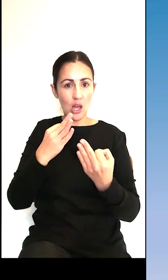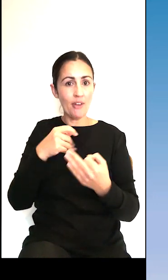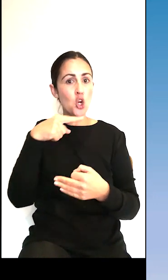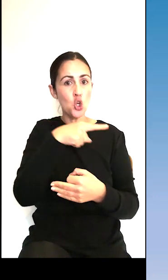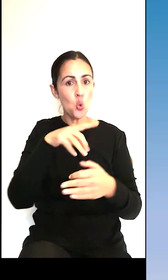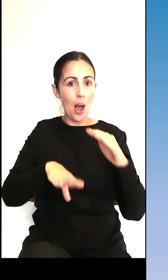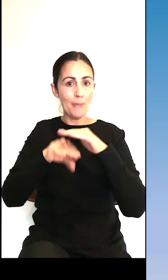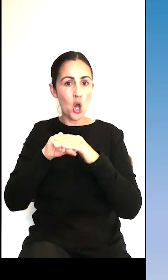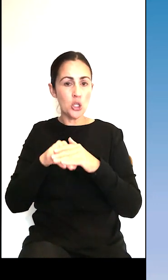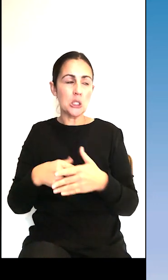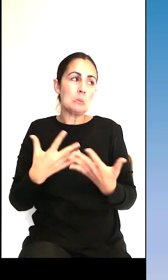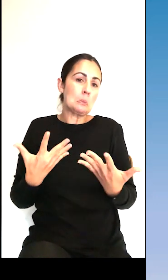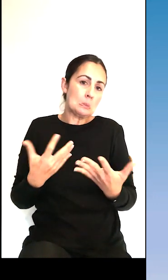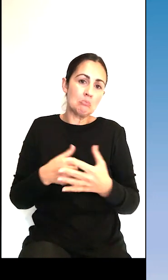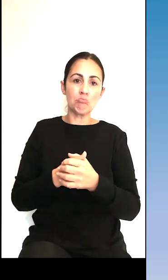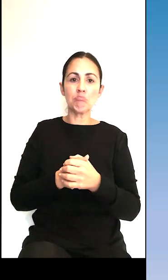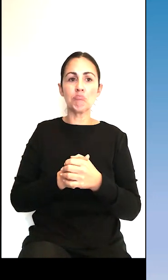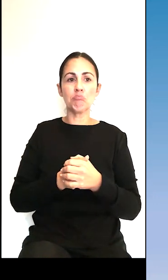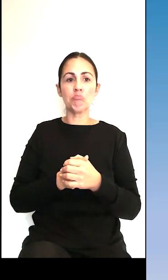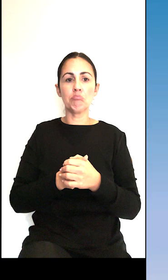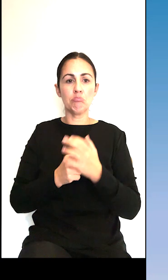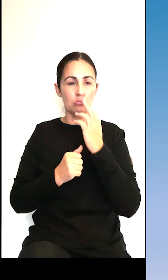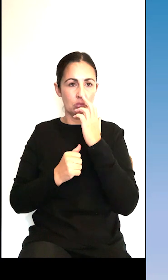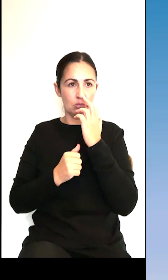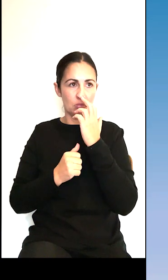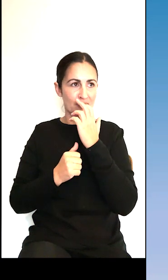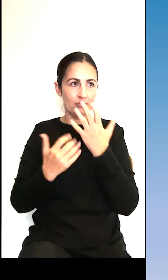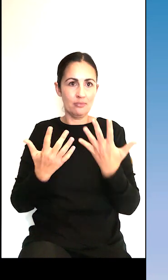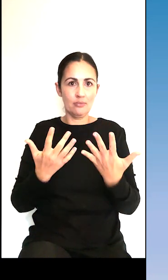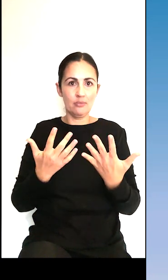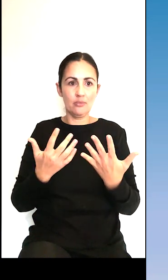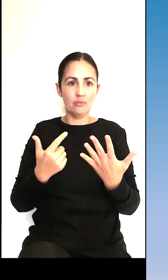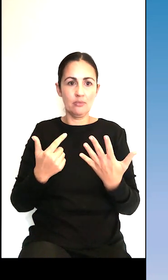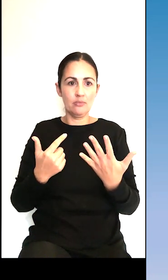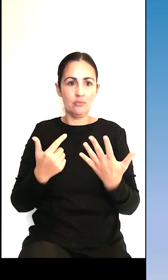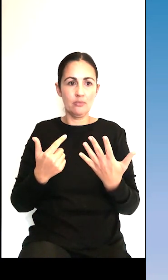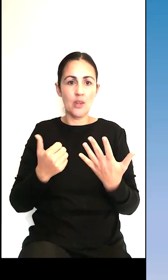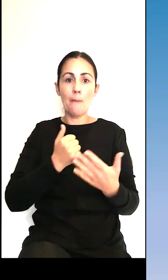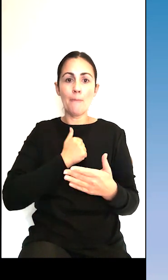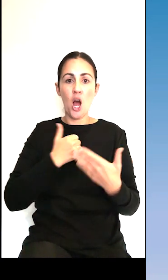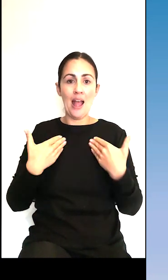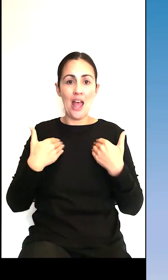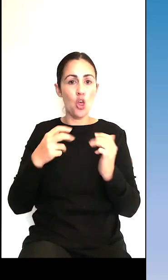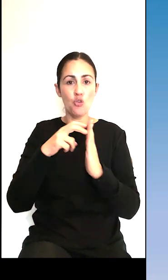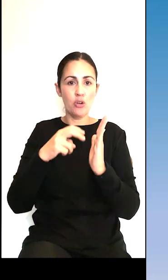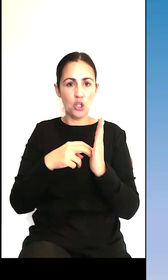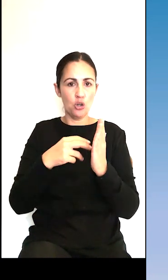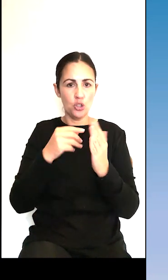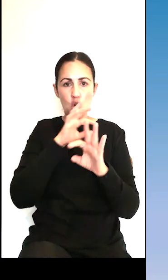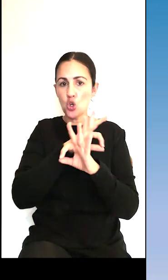our understanding is that it wouldn't go through any kind of quality assessment from My Health Record side to check that those